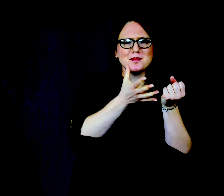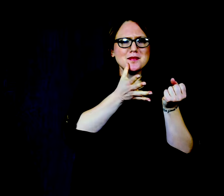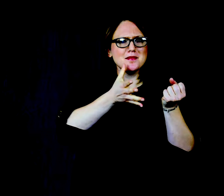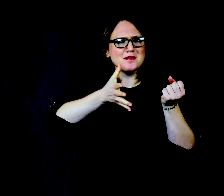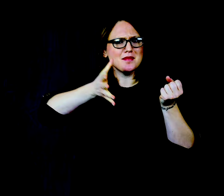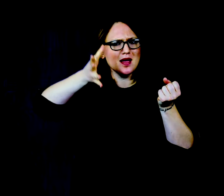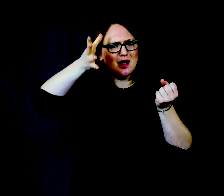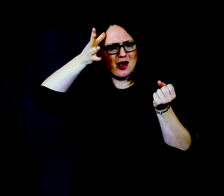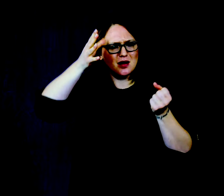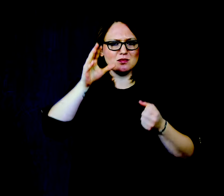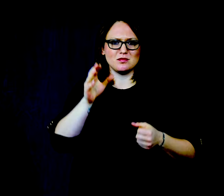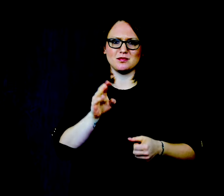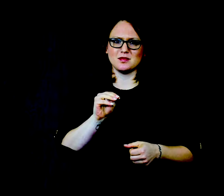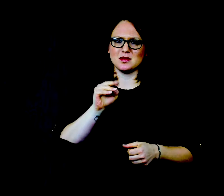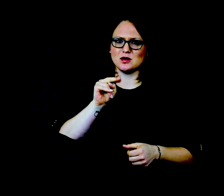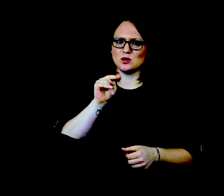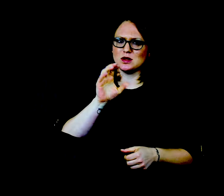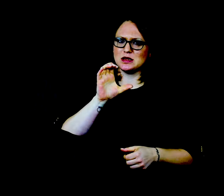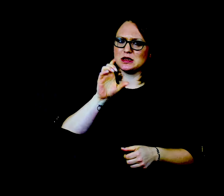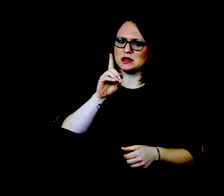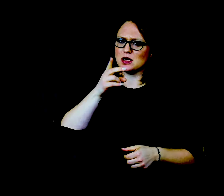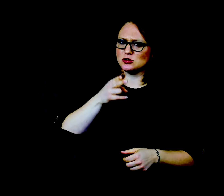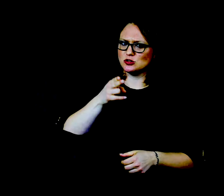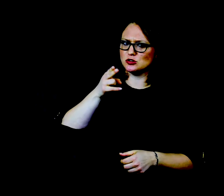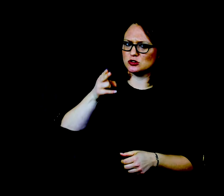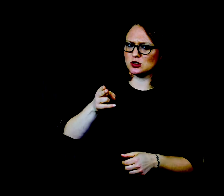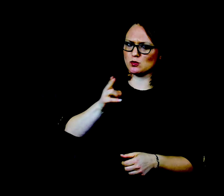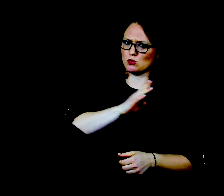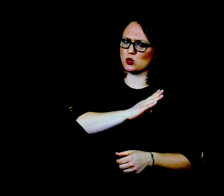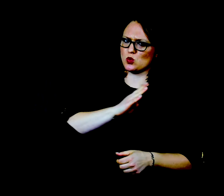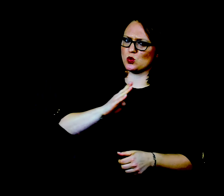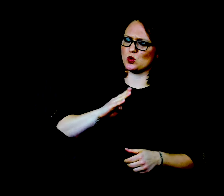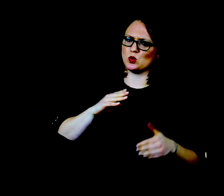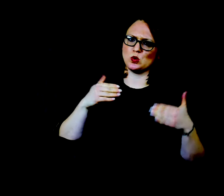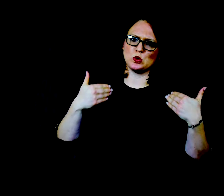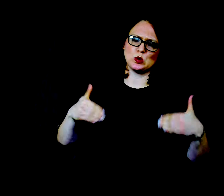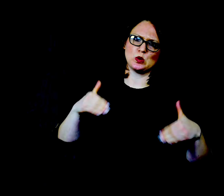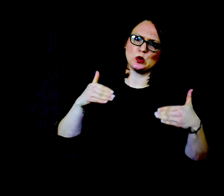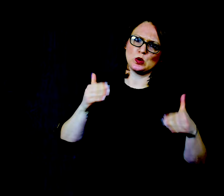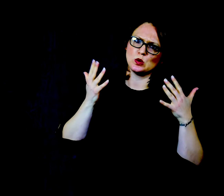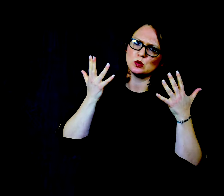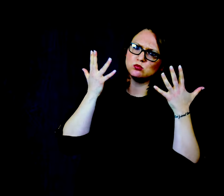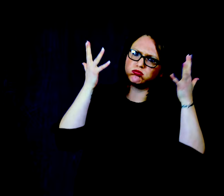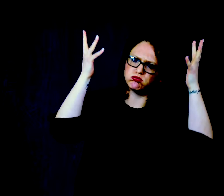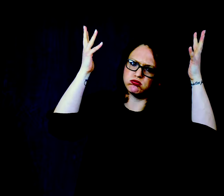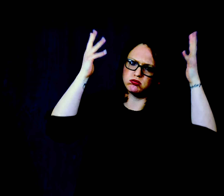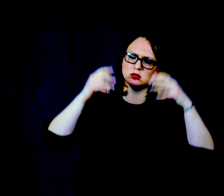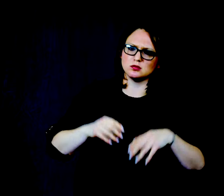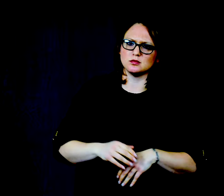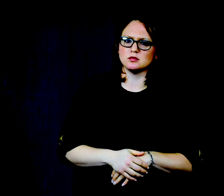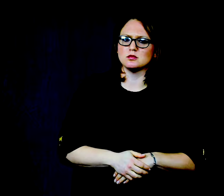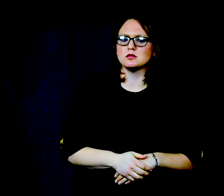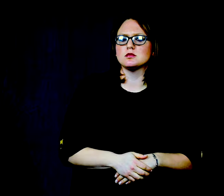advocates, parents and MNCDHH board members.